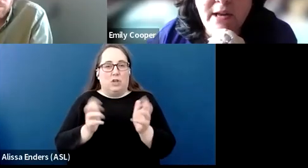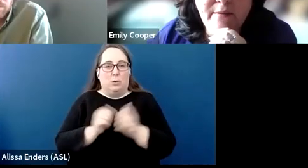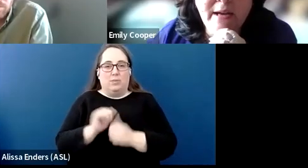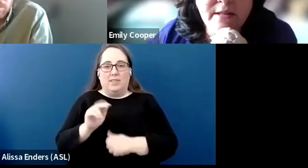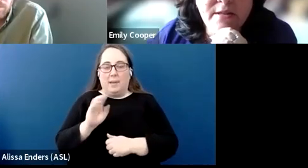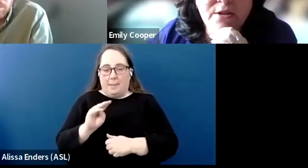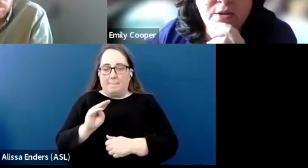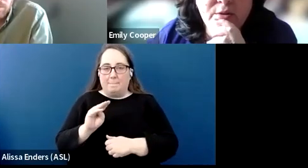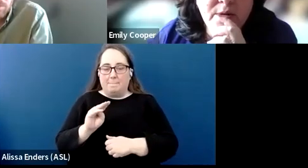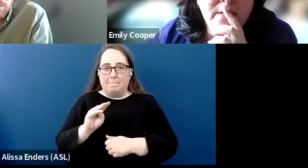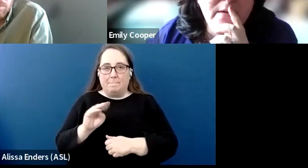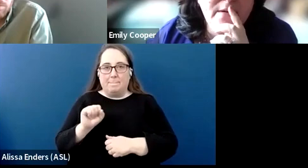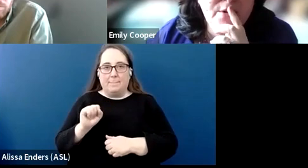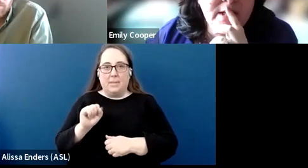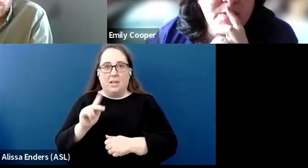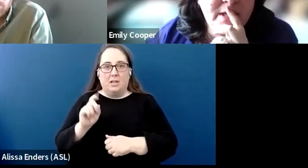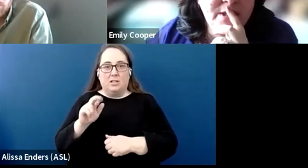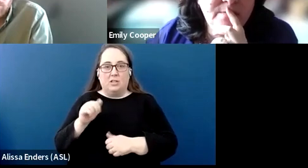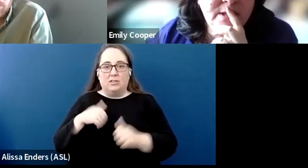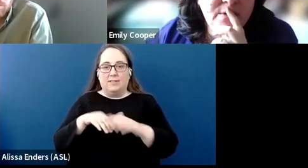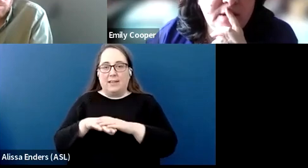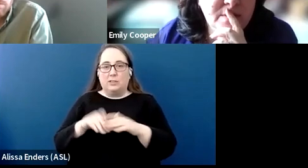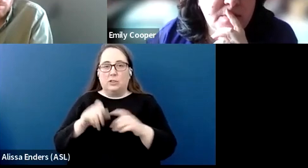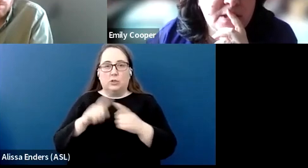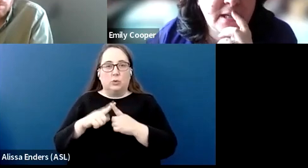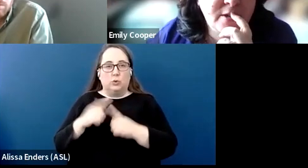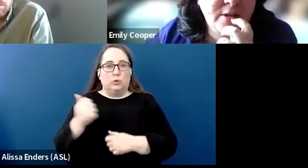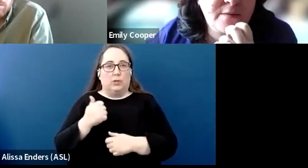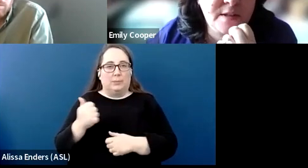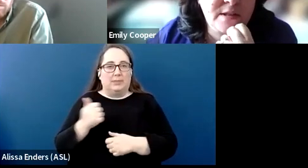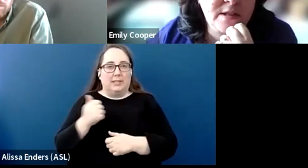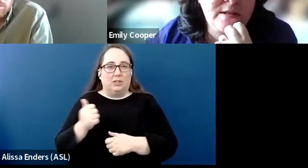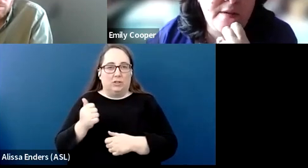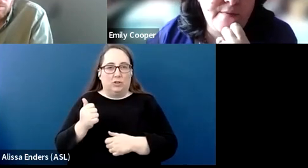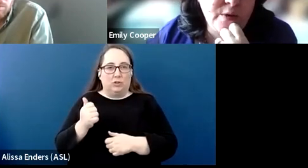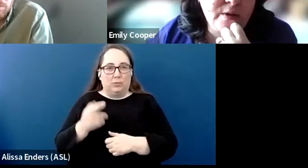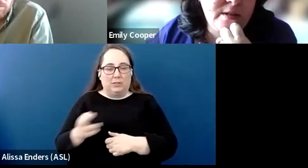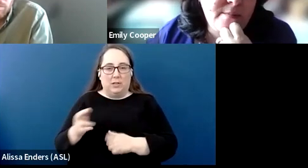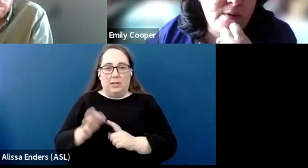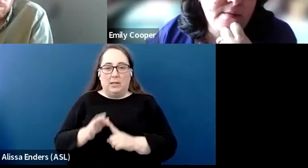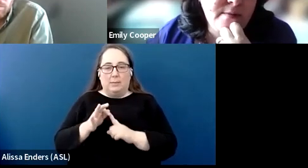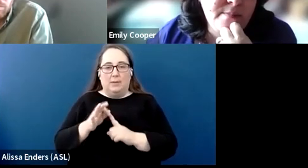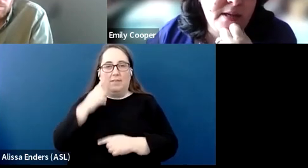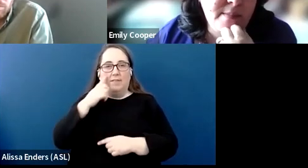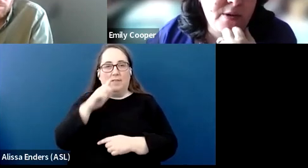Is anyone to show options and how to get to other health